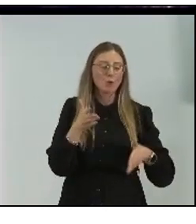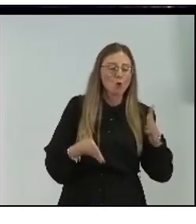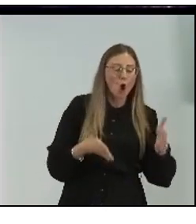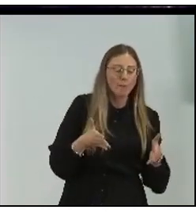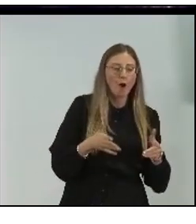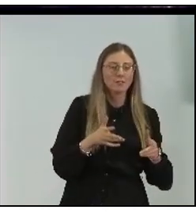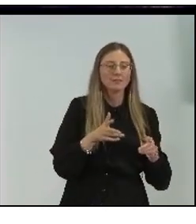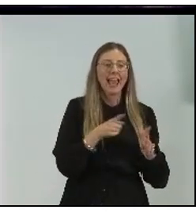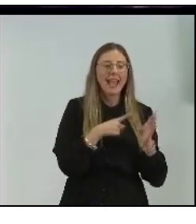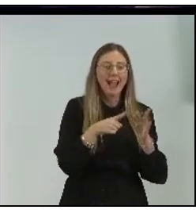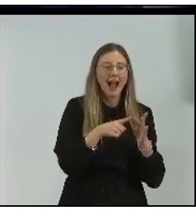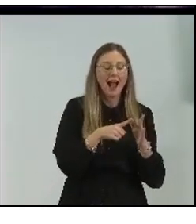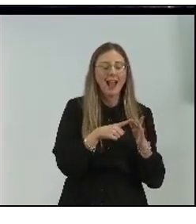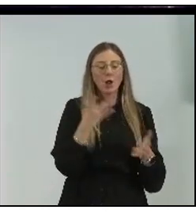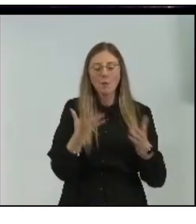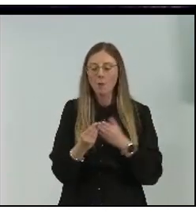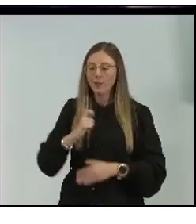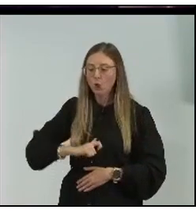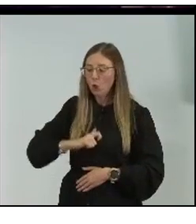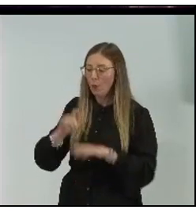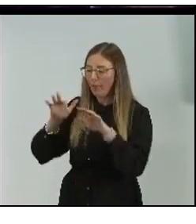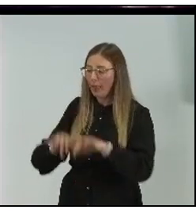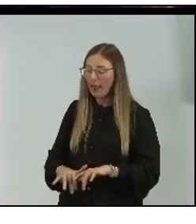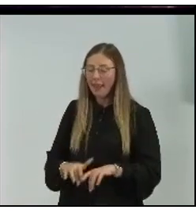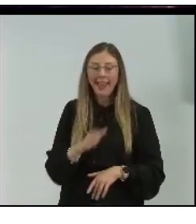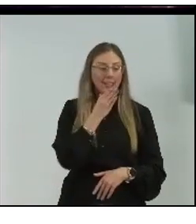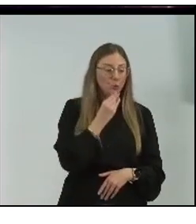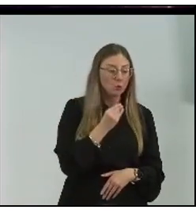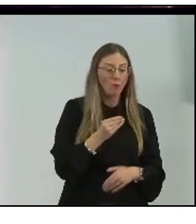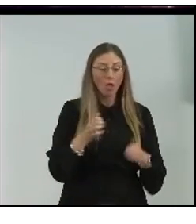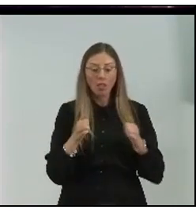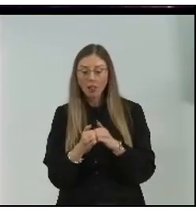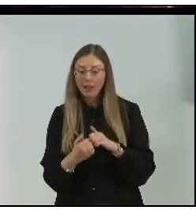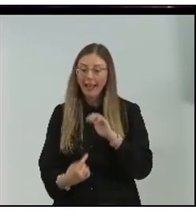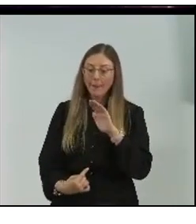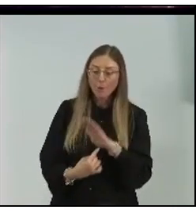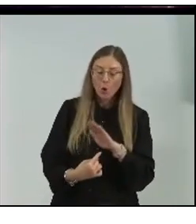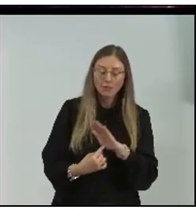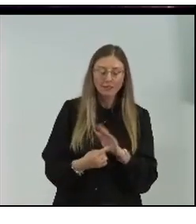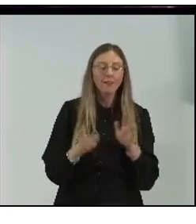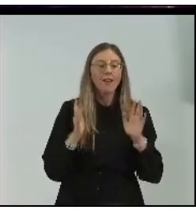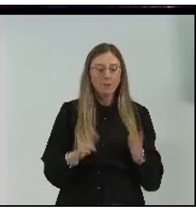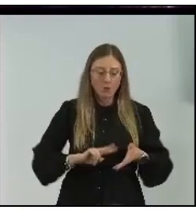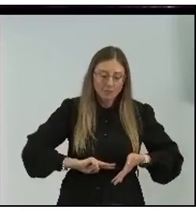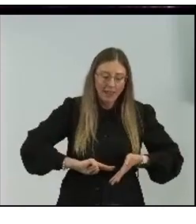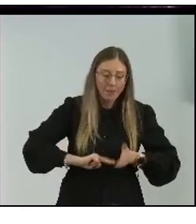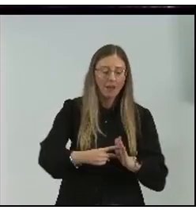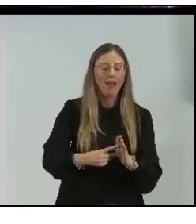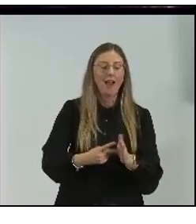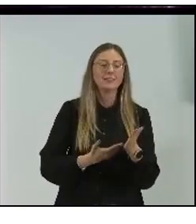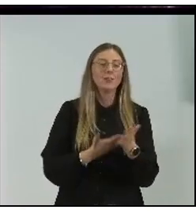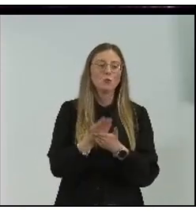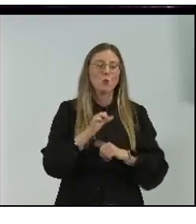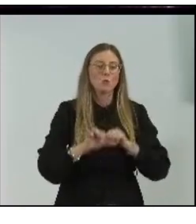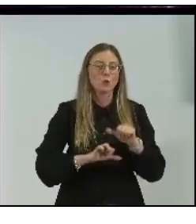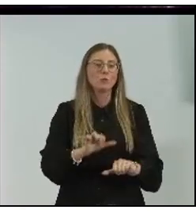a difference between what a human can write, a difference about whether it's useful and relevant. All of that stuff has got to be planned as part of the process that the right person is